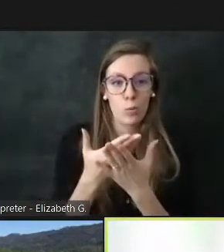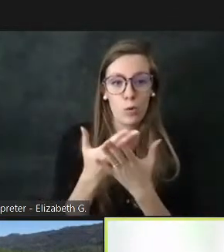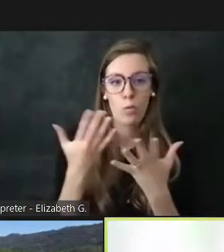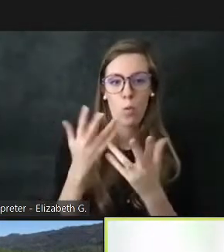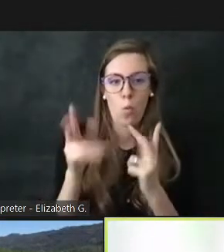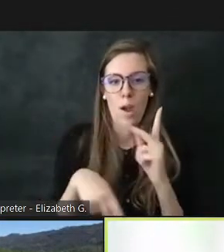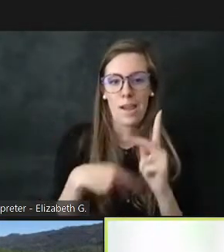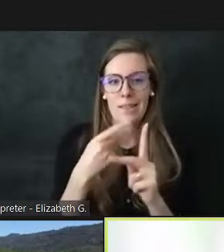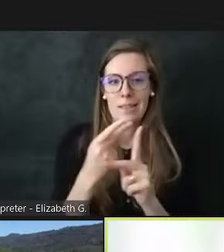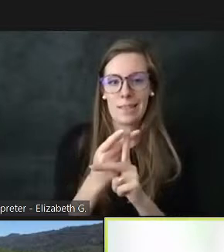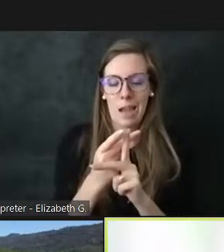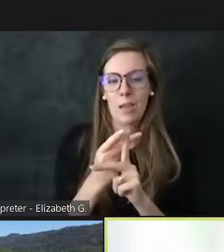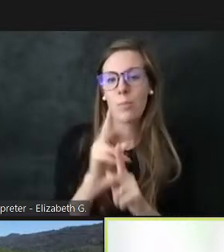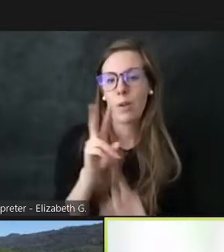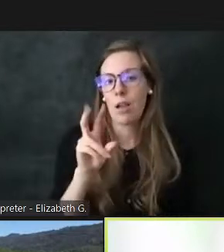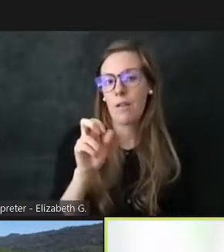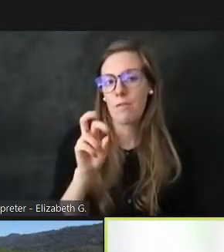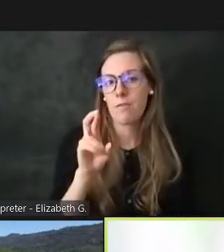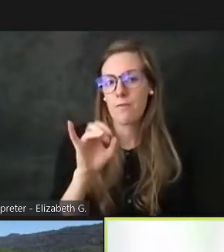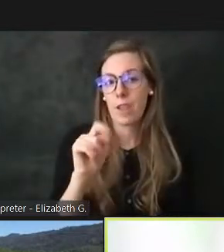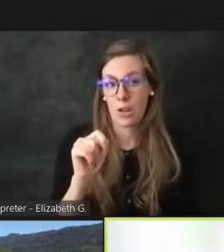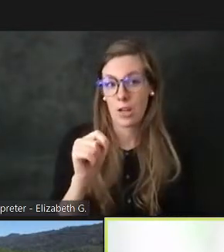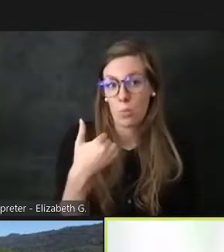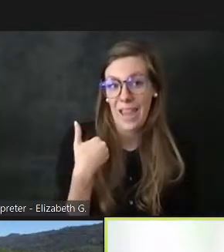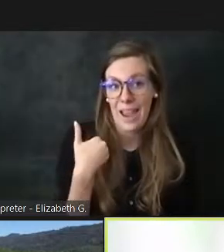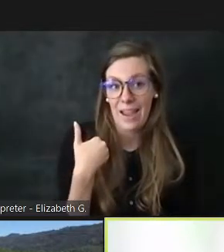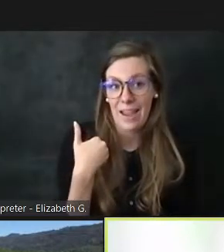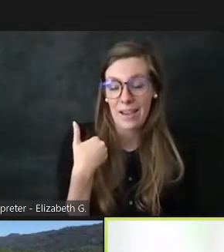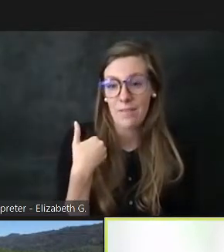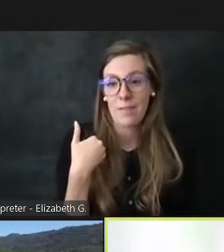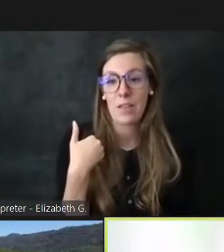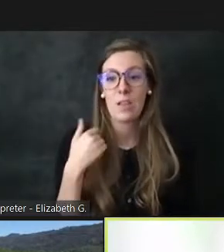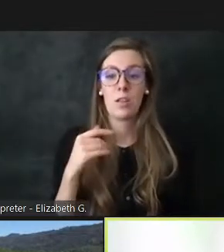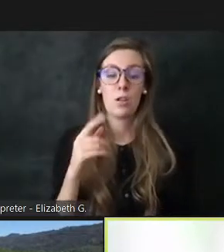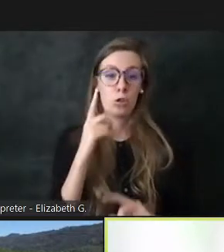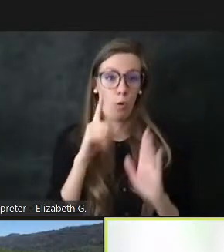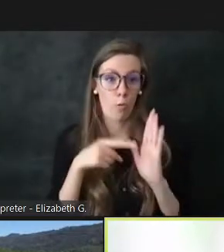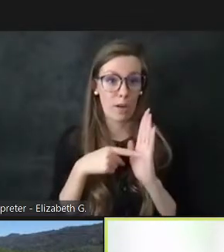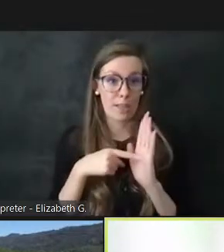understand the sequence of the variant, for example, all the information that we